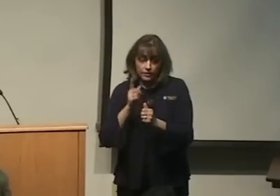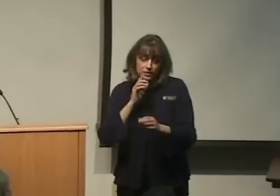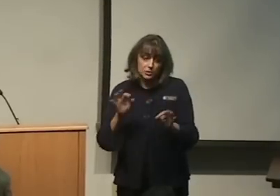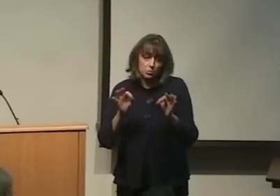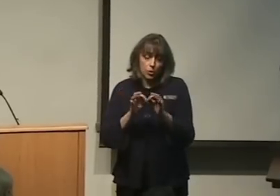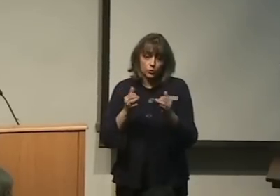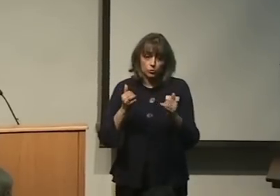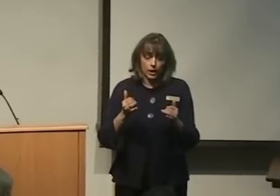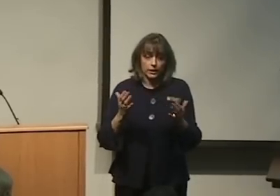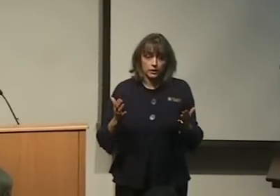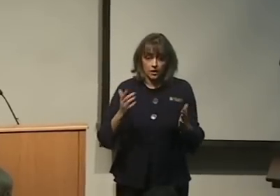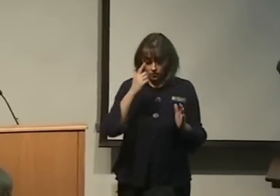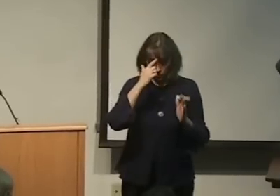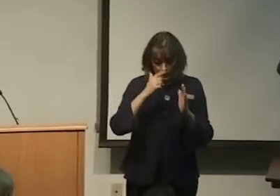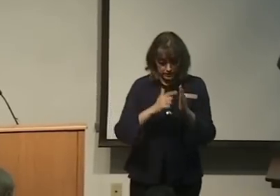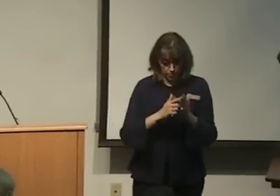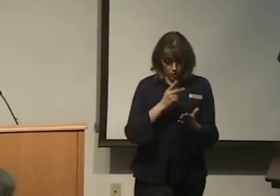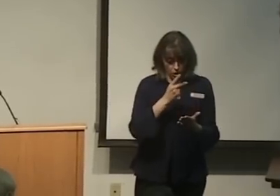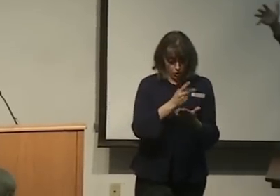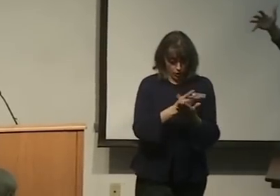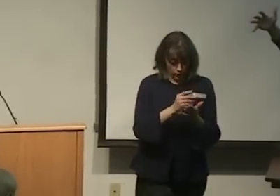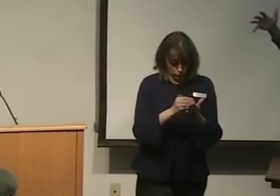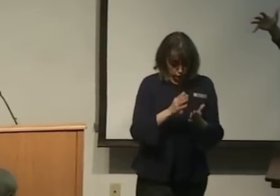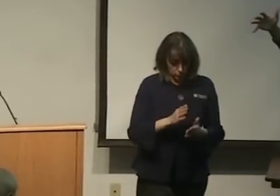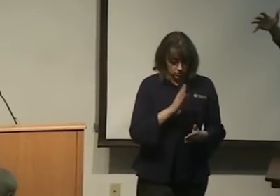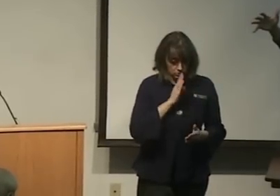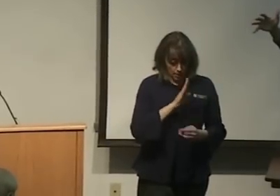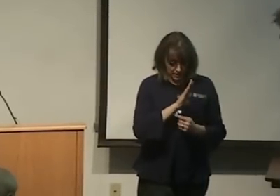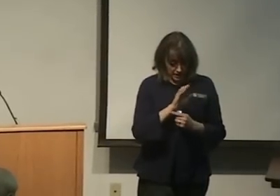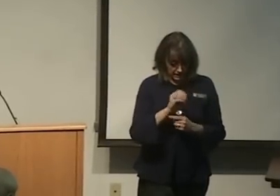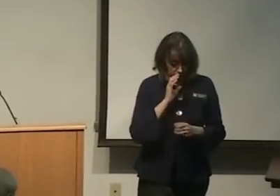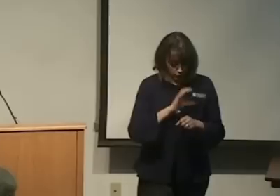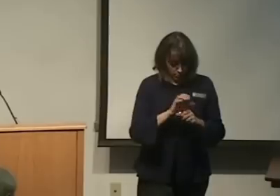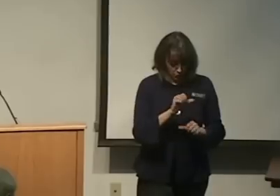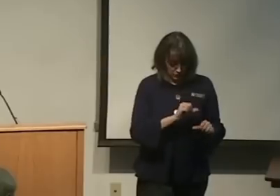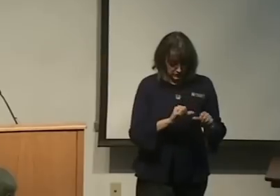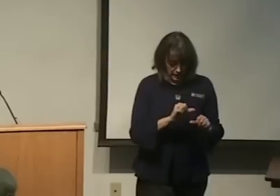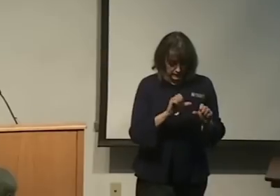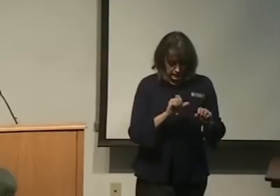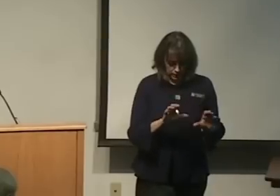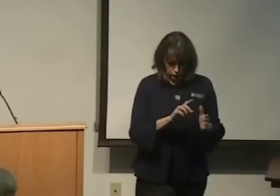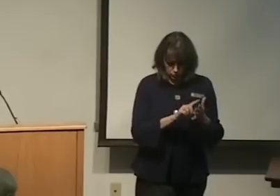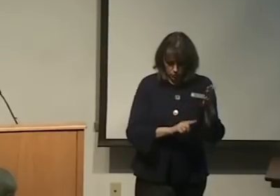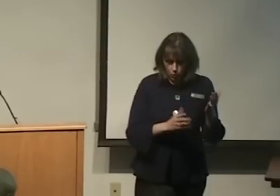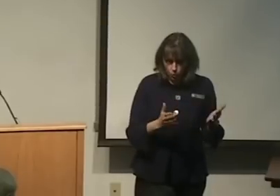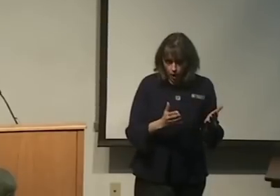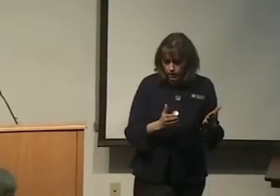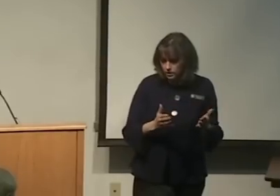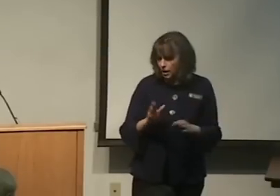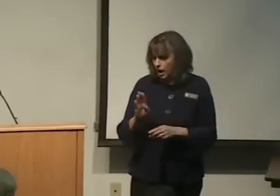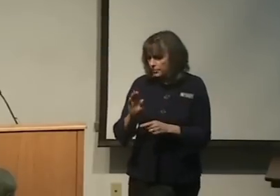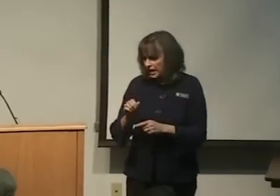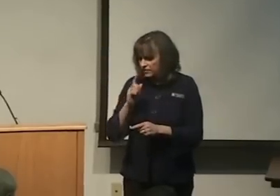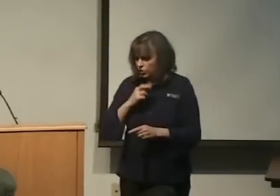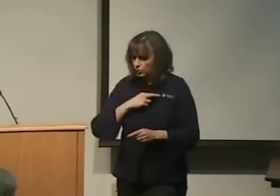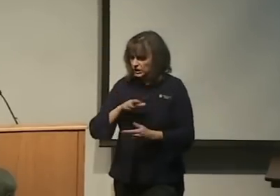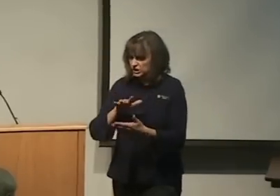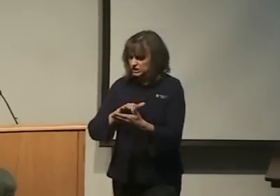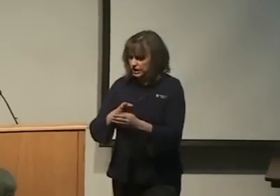What will a BA in religious studies, how will they be able to think? And then you design your curriculum to make